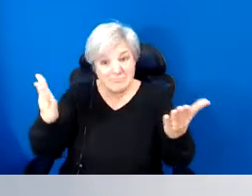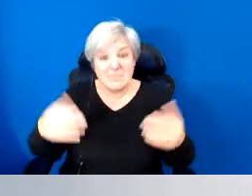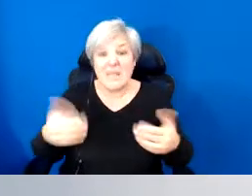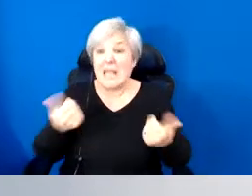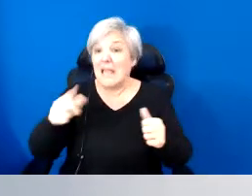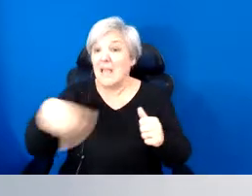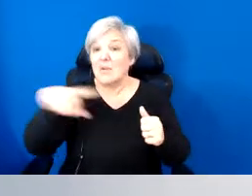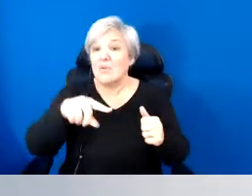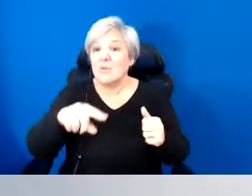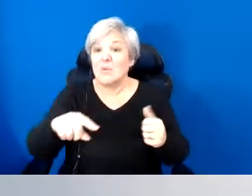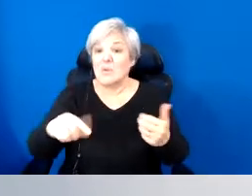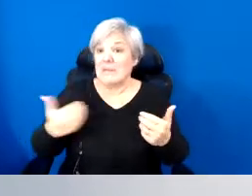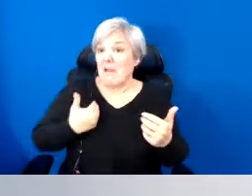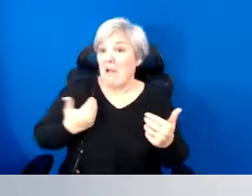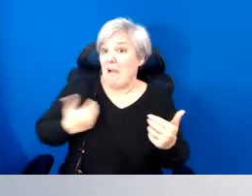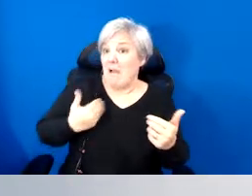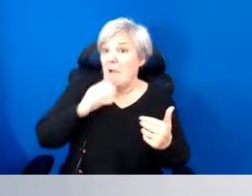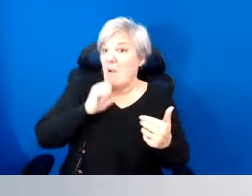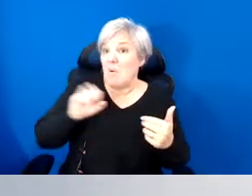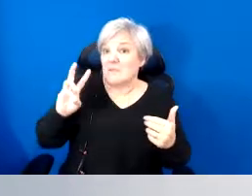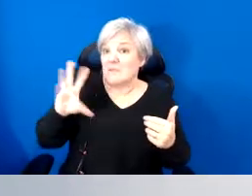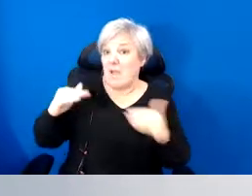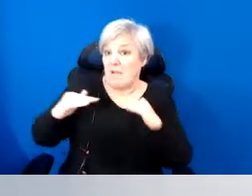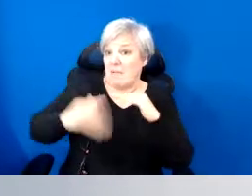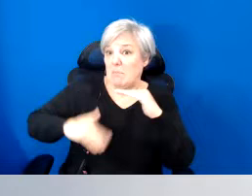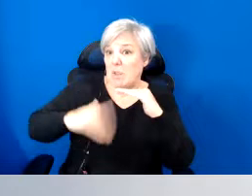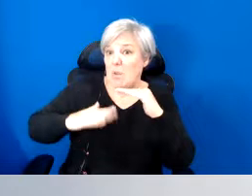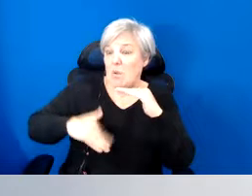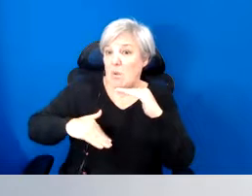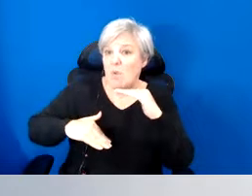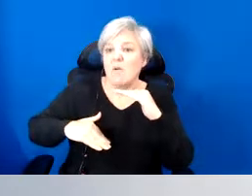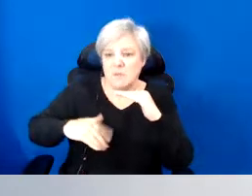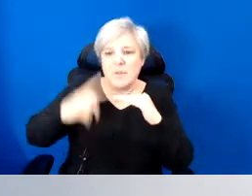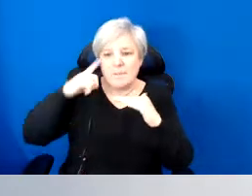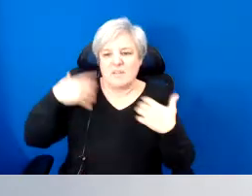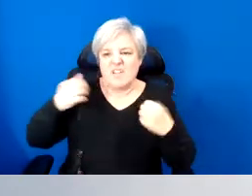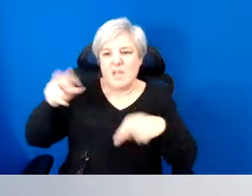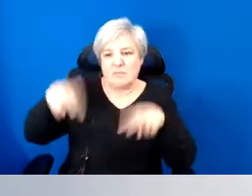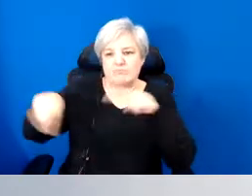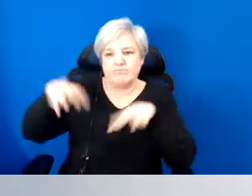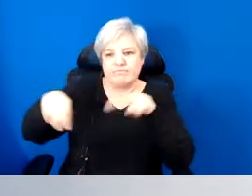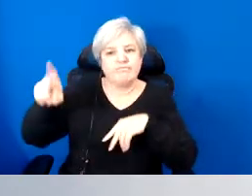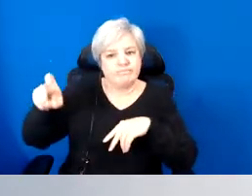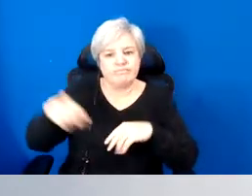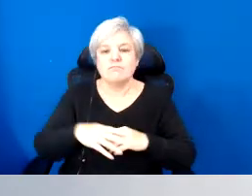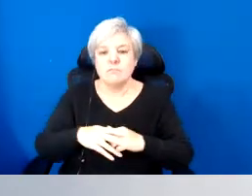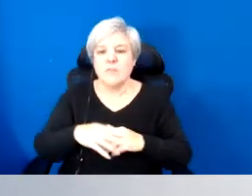who is younger than 65 to have a mental health assessment. They're also calling for new measures